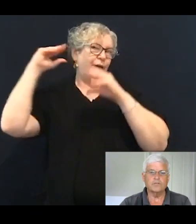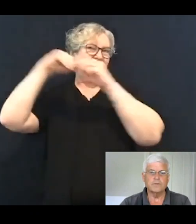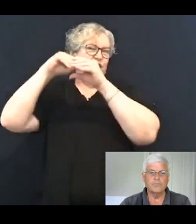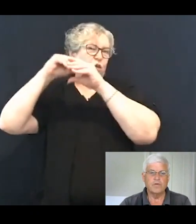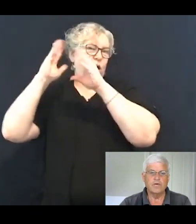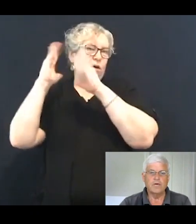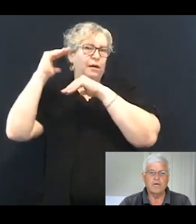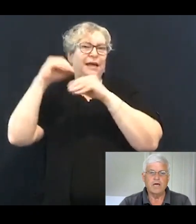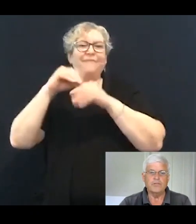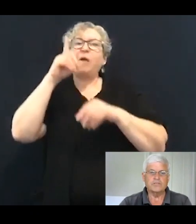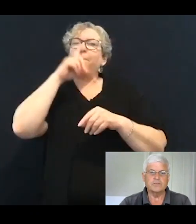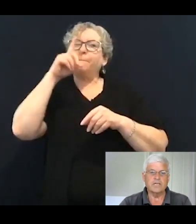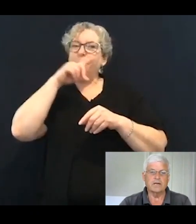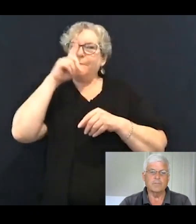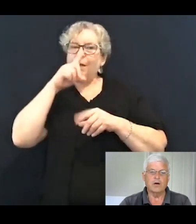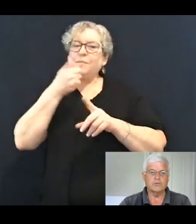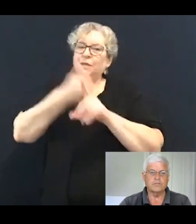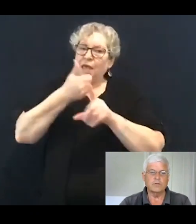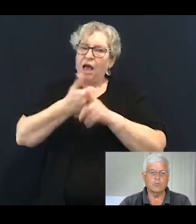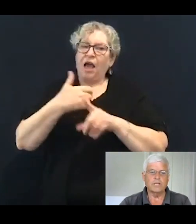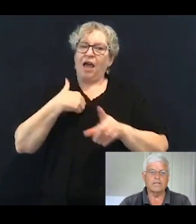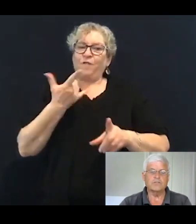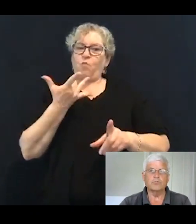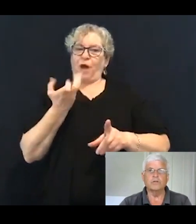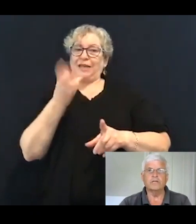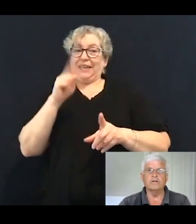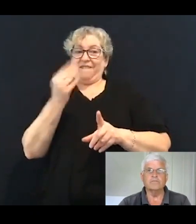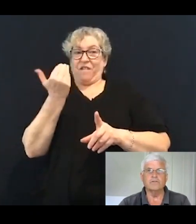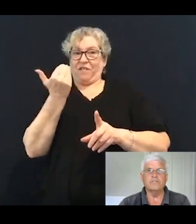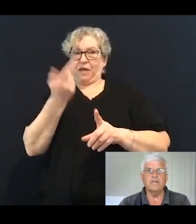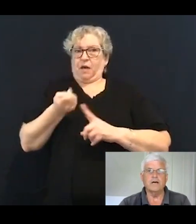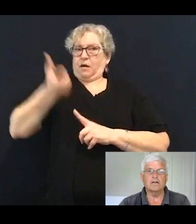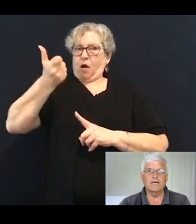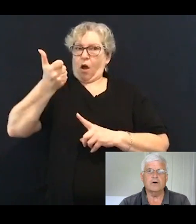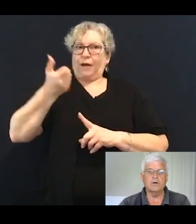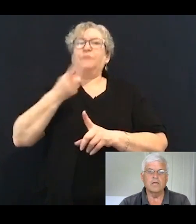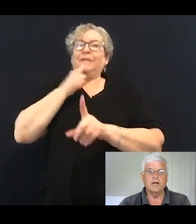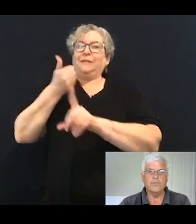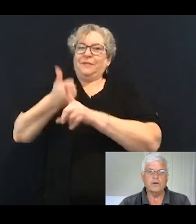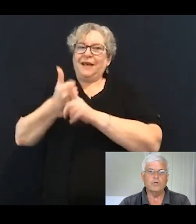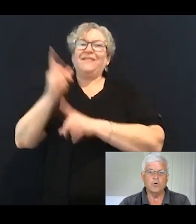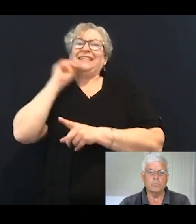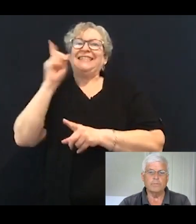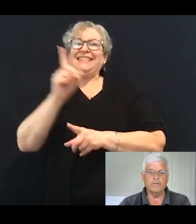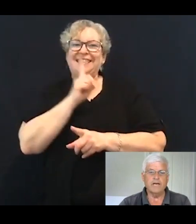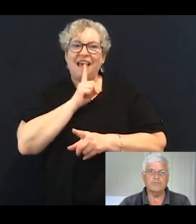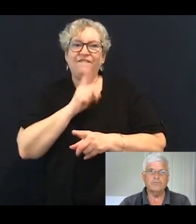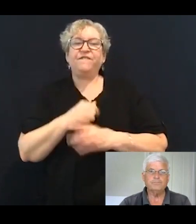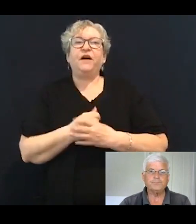And this is, again, a mouse that has the protocadherin-15 knocked out and would normally be deaf.